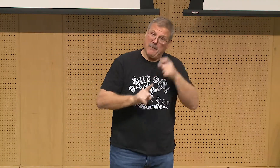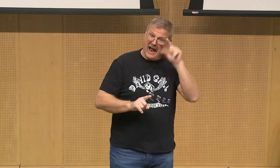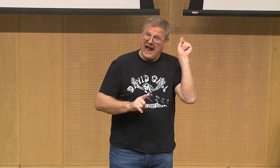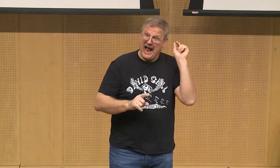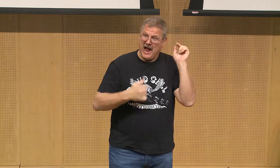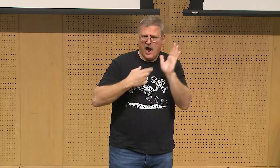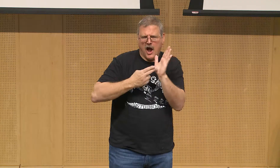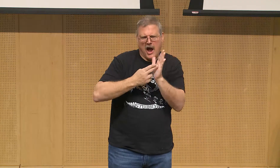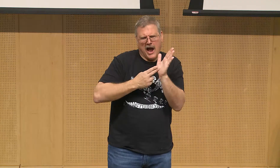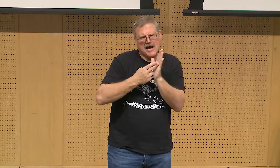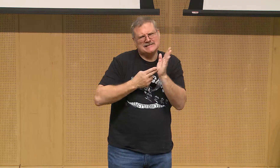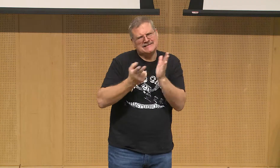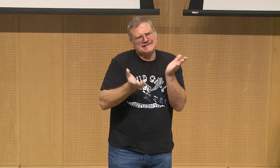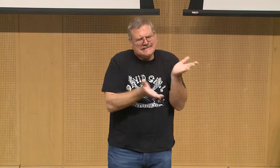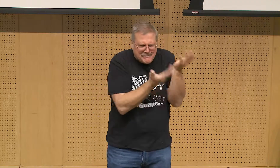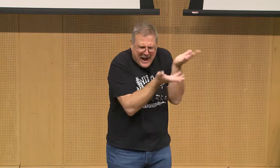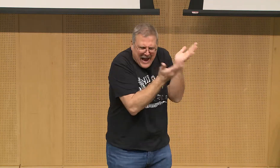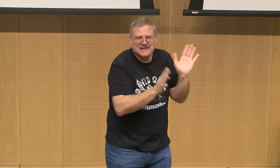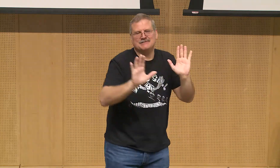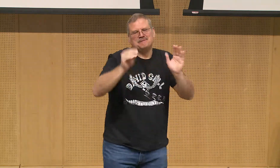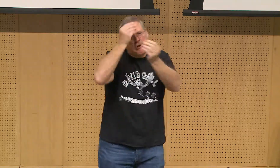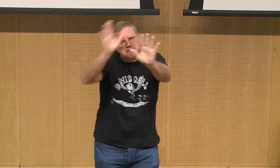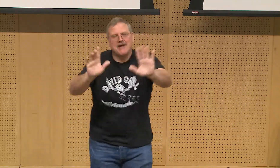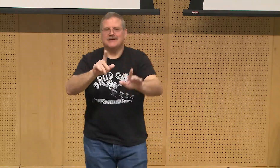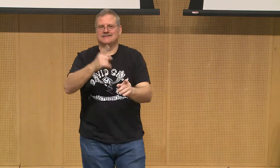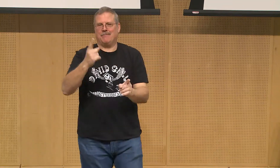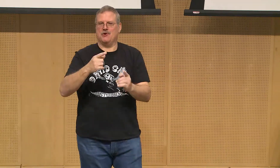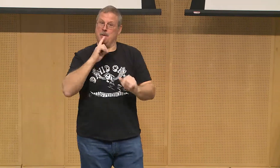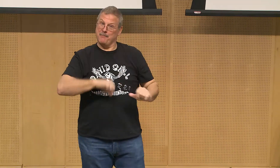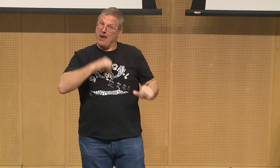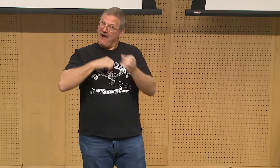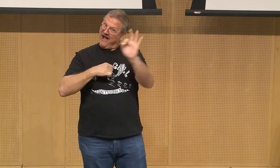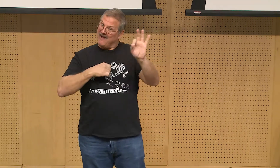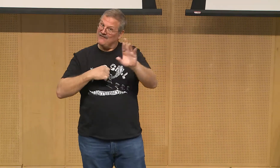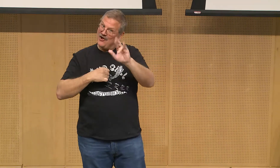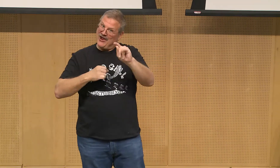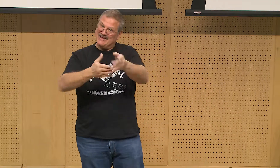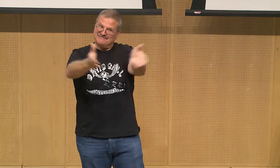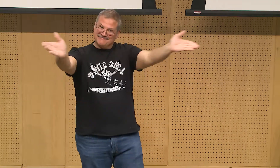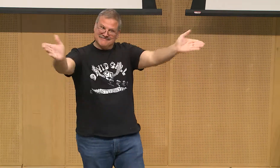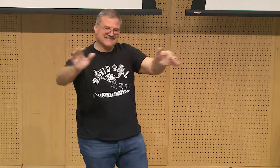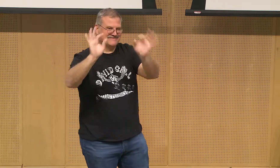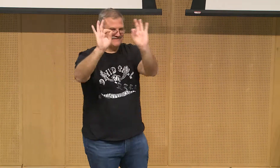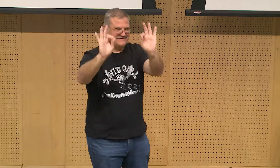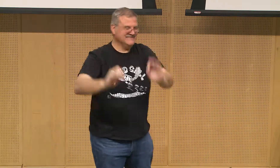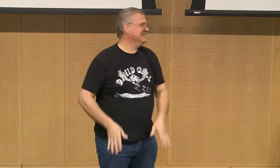not so much at Gallaudet. I mean, I have to be honest. Nothing against them, but I'm really quite proud